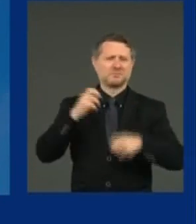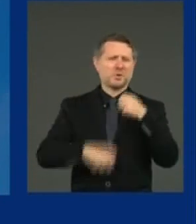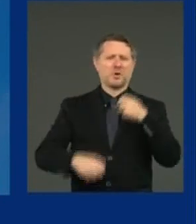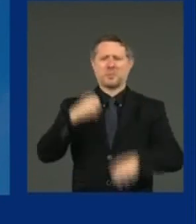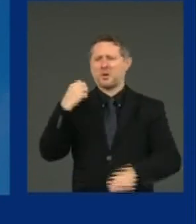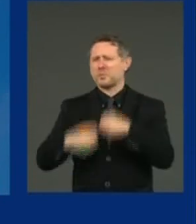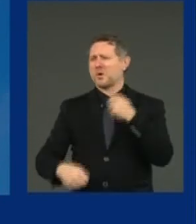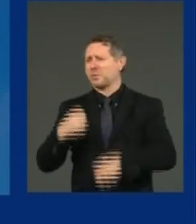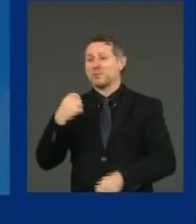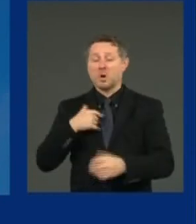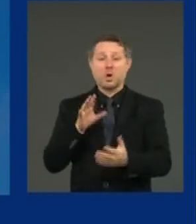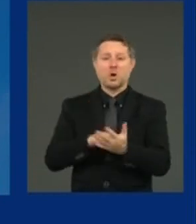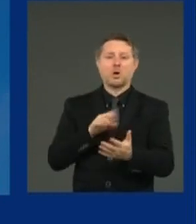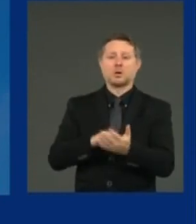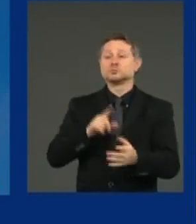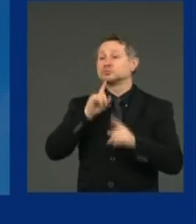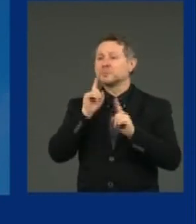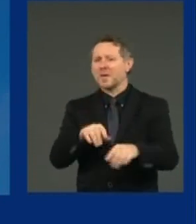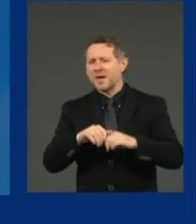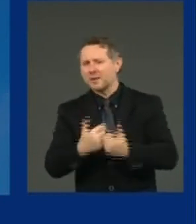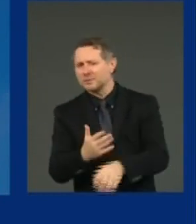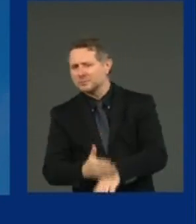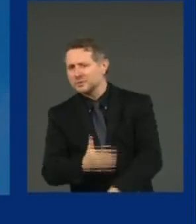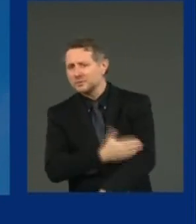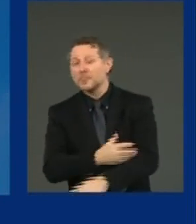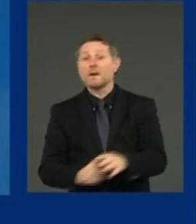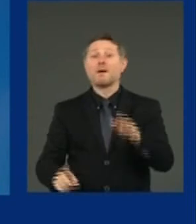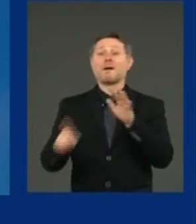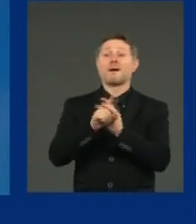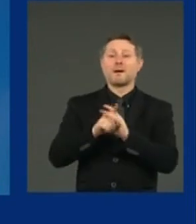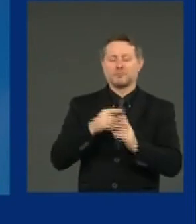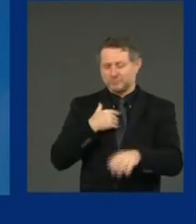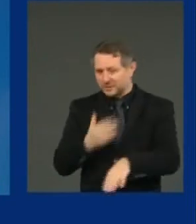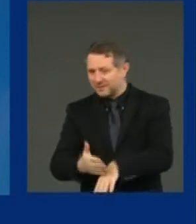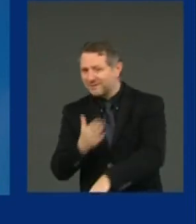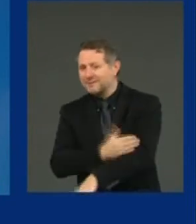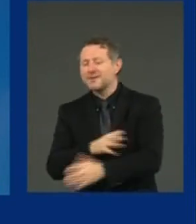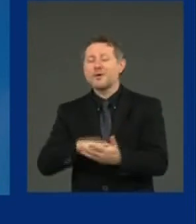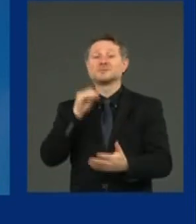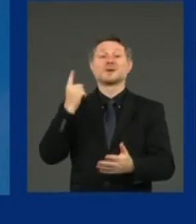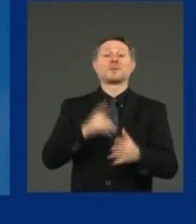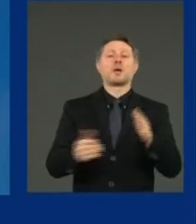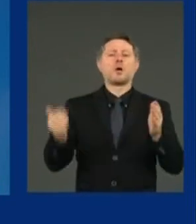WE GOT KNOCKED DOWN PLENTY. BUT WE WERE SMART ENOUGH TO LEARN AND STRONG ENOUGH TO GET